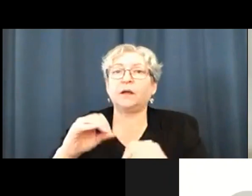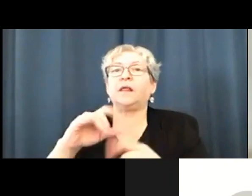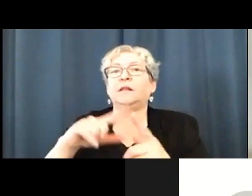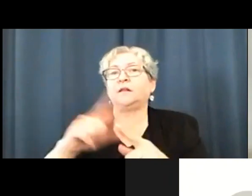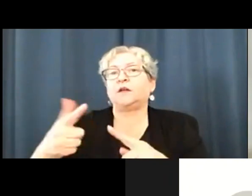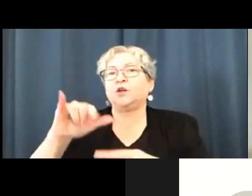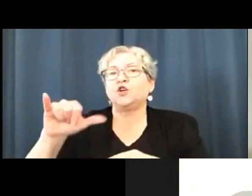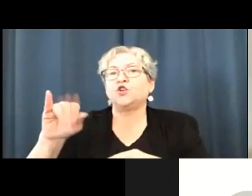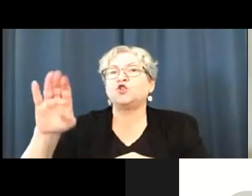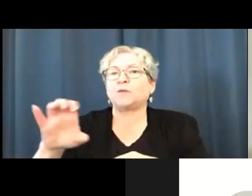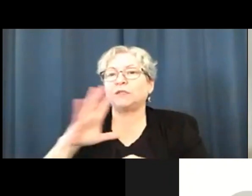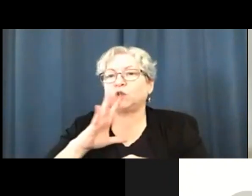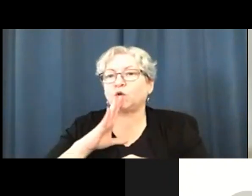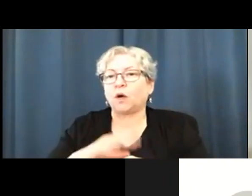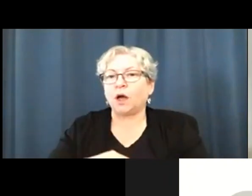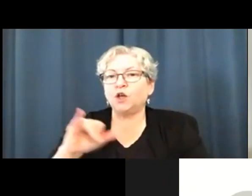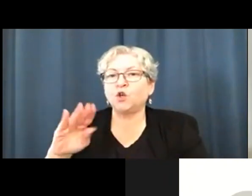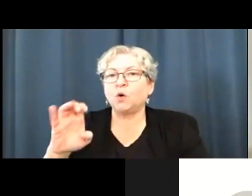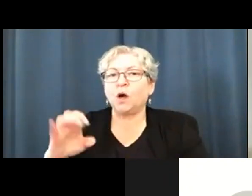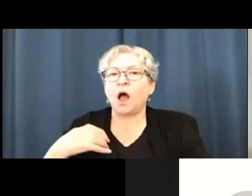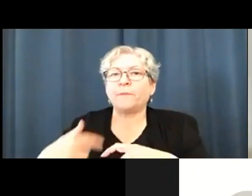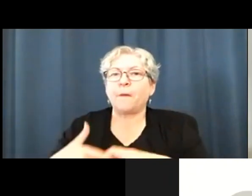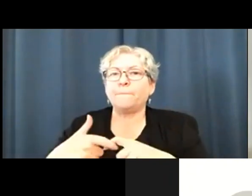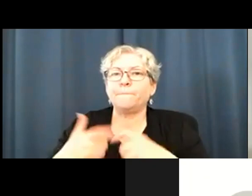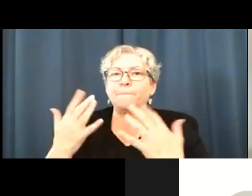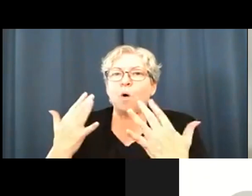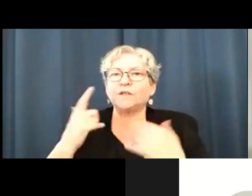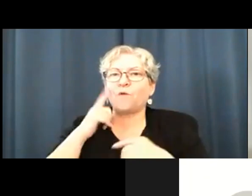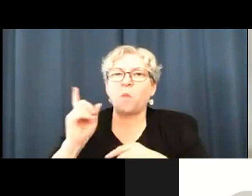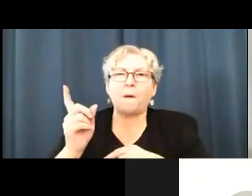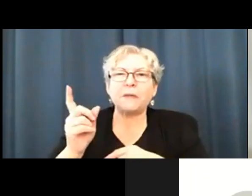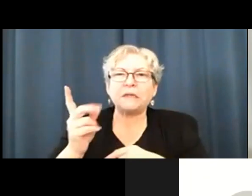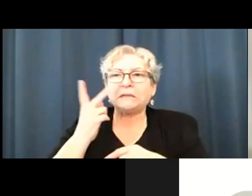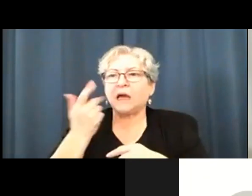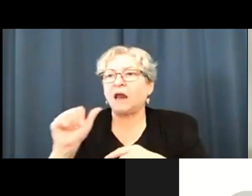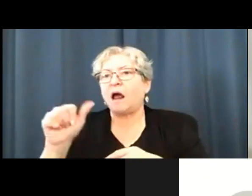Thank you all. I'm going to pause for just a moment to see if any questions come through.